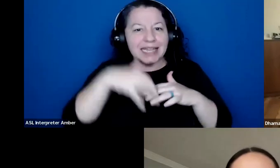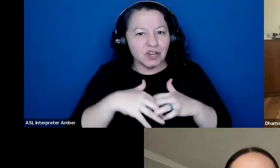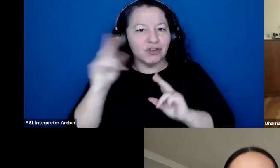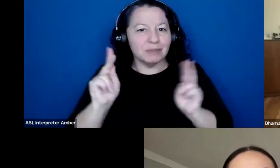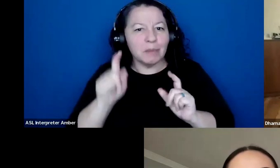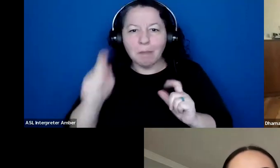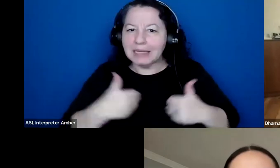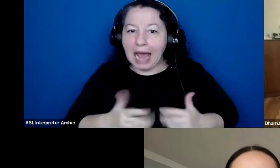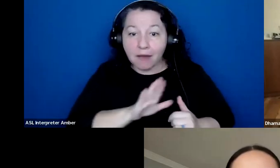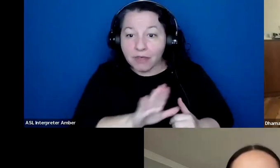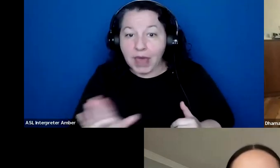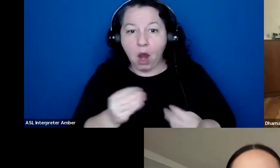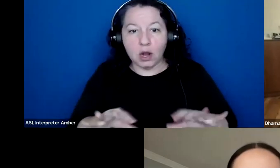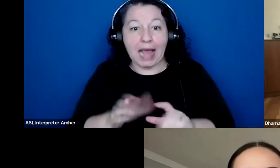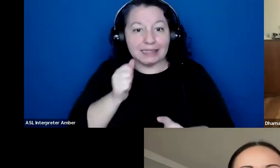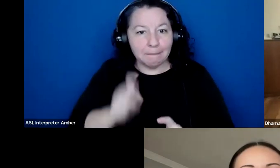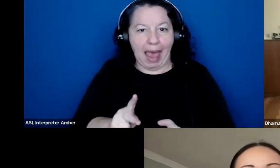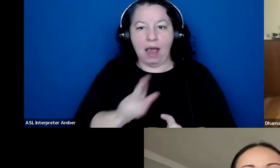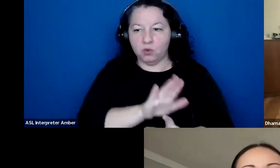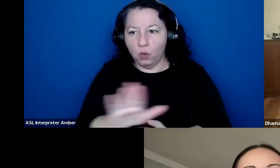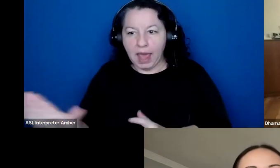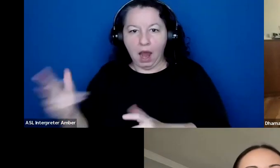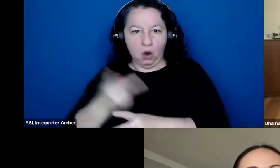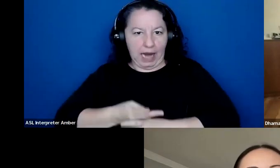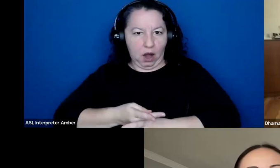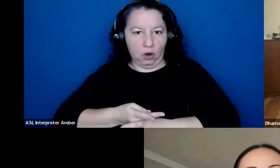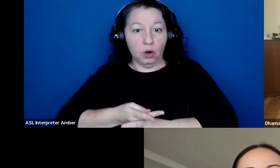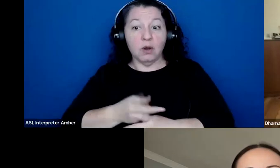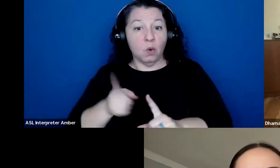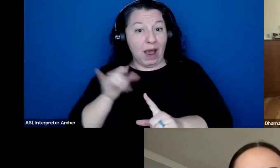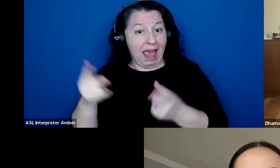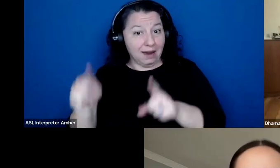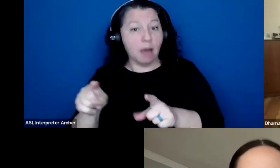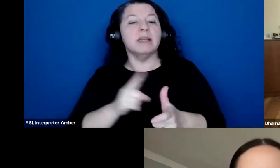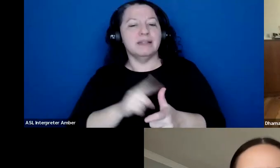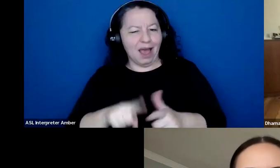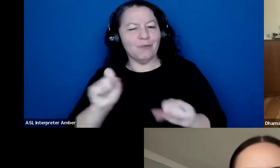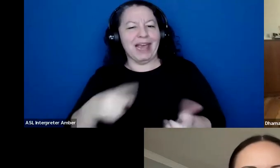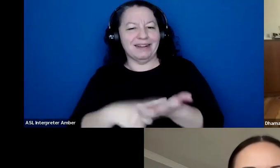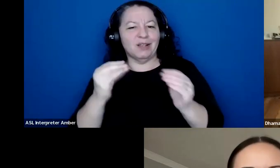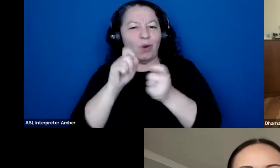And then after that, you know, we can start talking more about specifics because we know that different indigenous communities